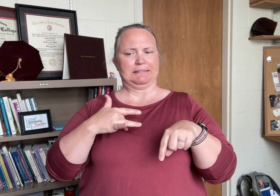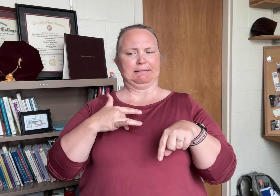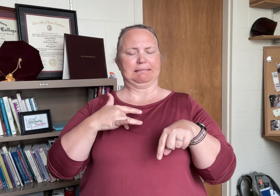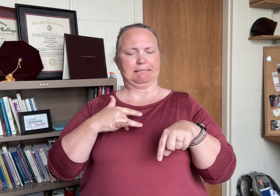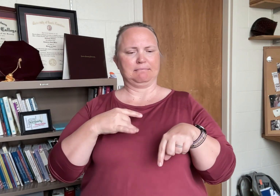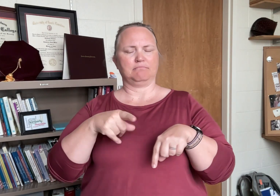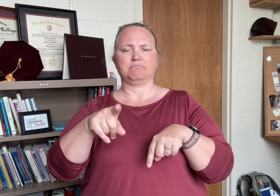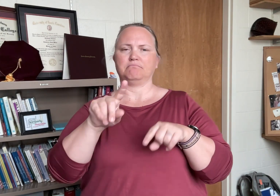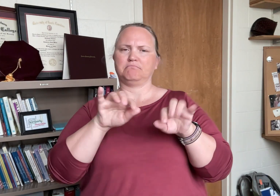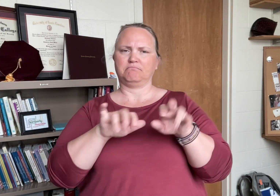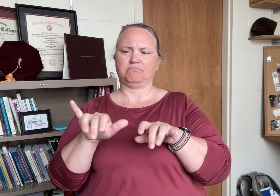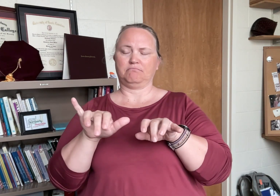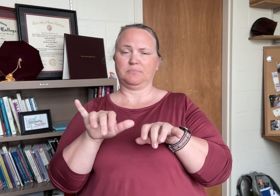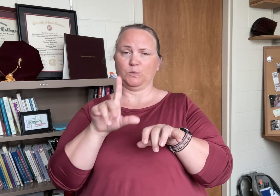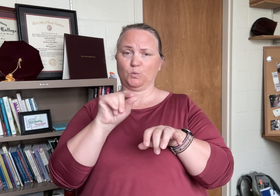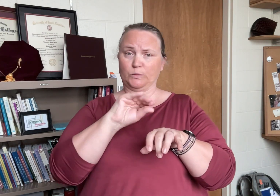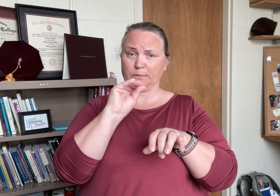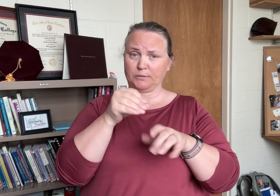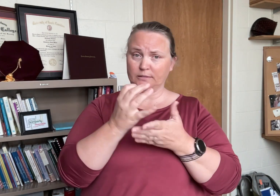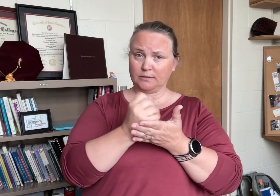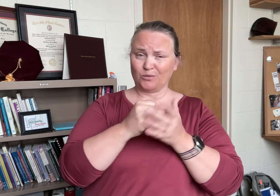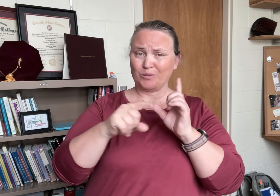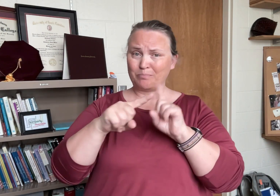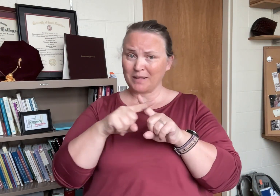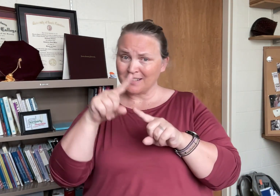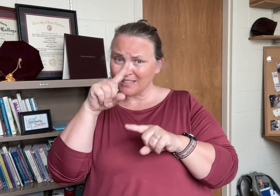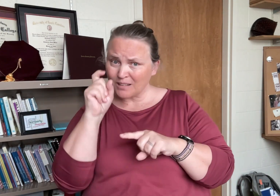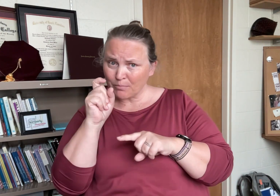because they typed me a message and they said 20 percent plus summer salary?